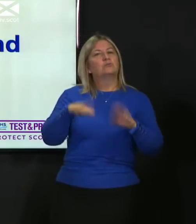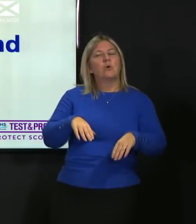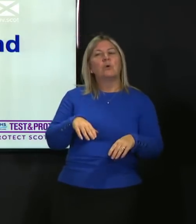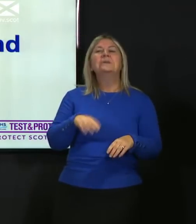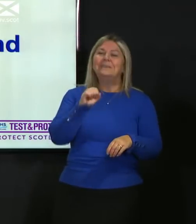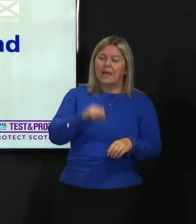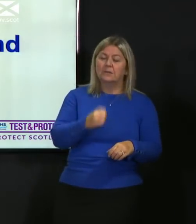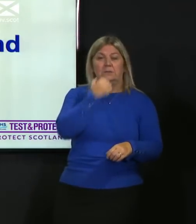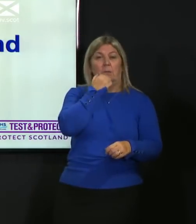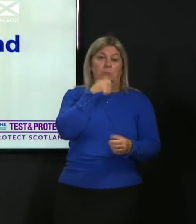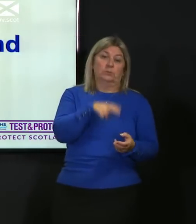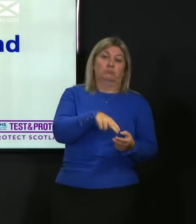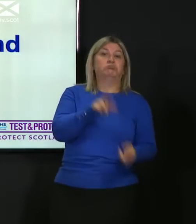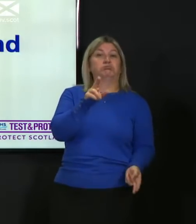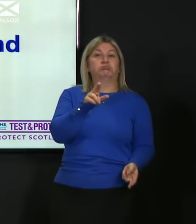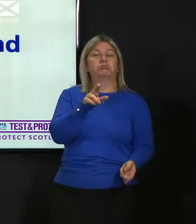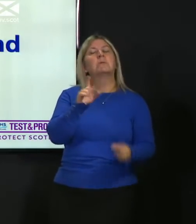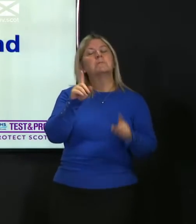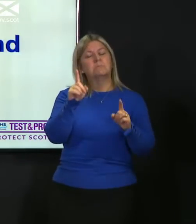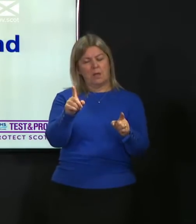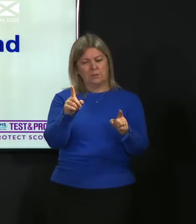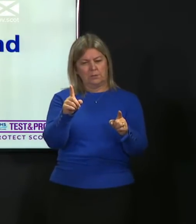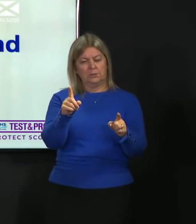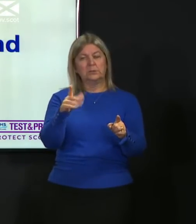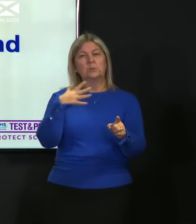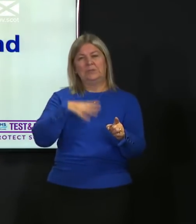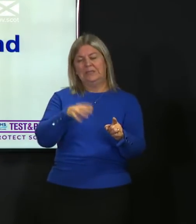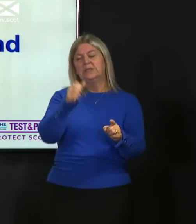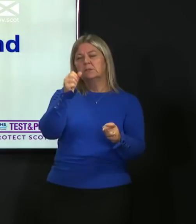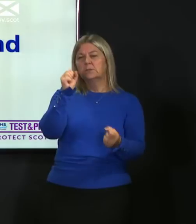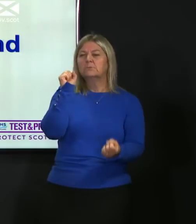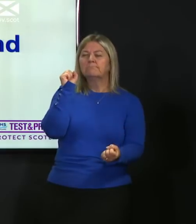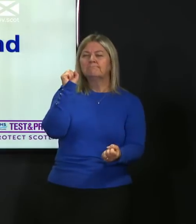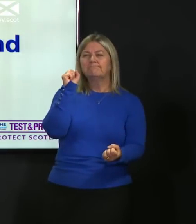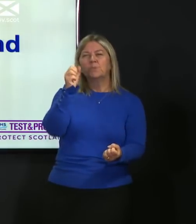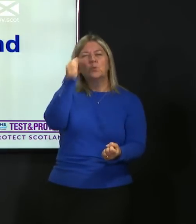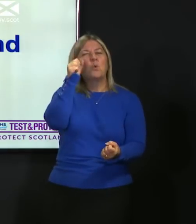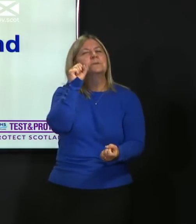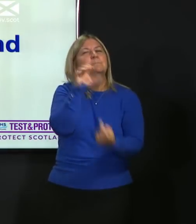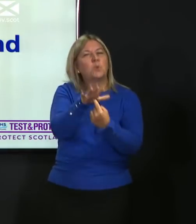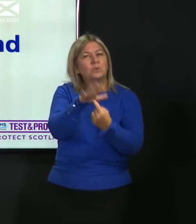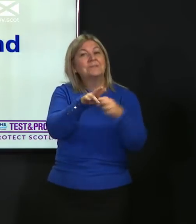virus. I think we're seeing it as something that's essential for both the family, but in particular